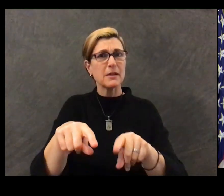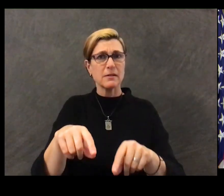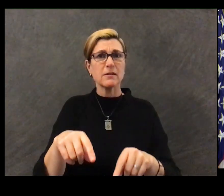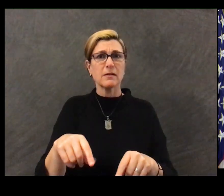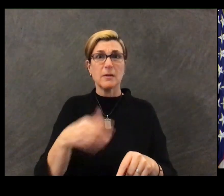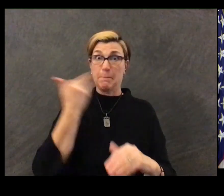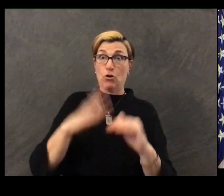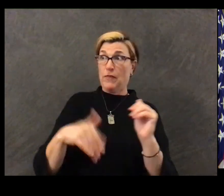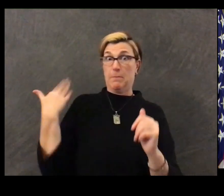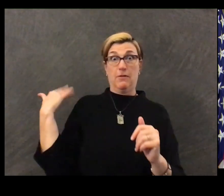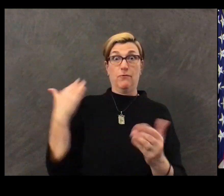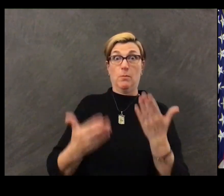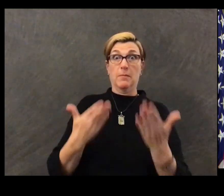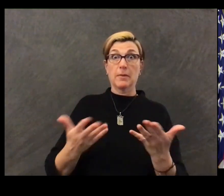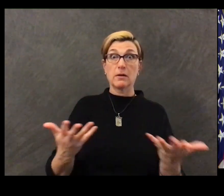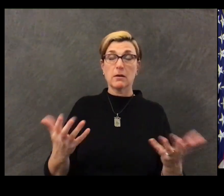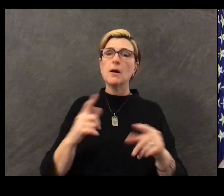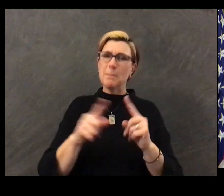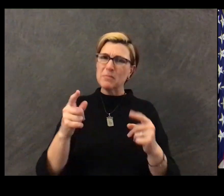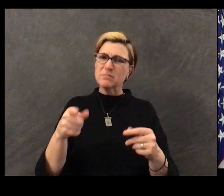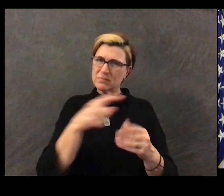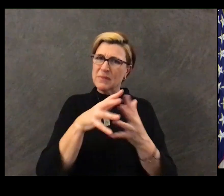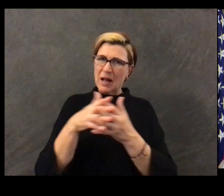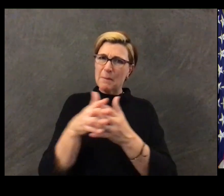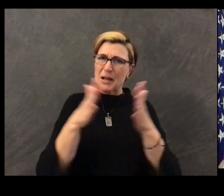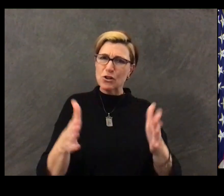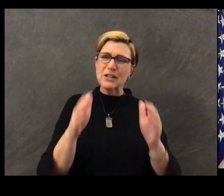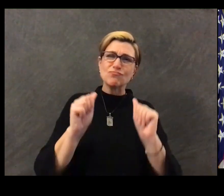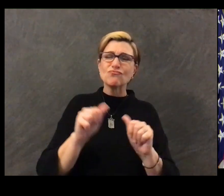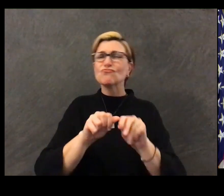enjoy these great national treasures as we continue to take reasonable